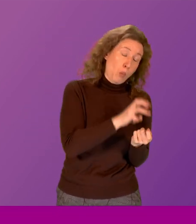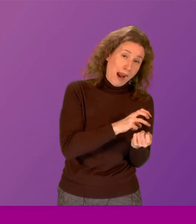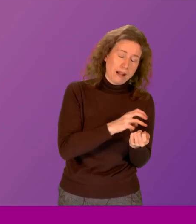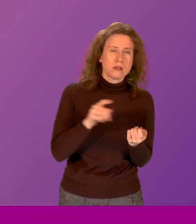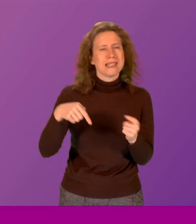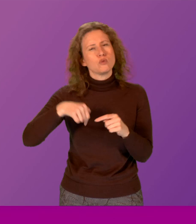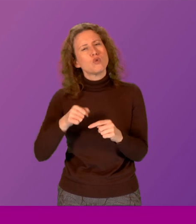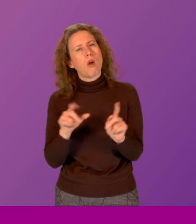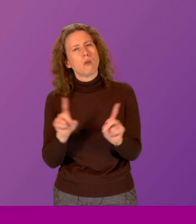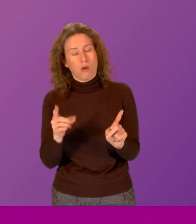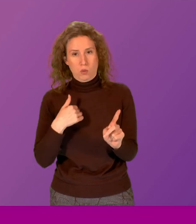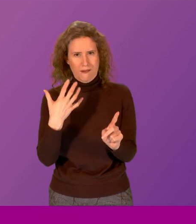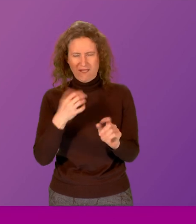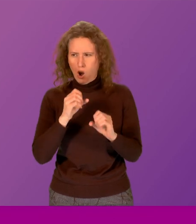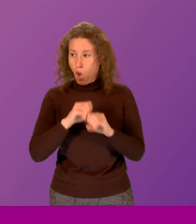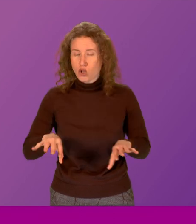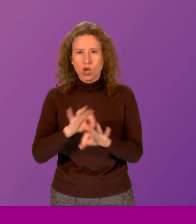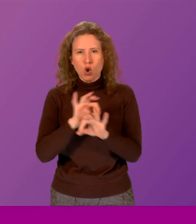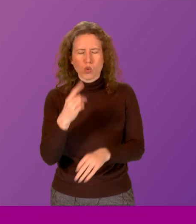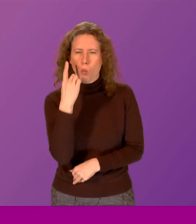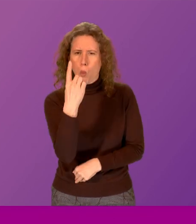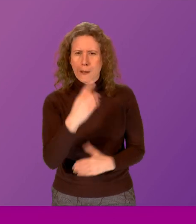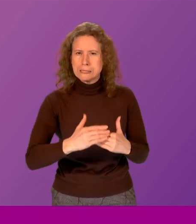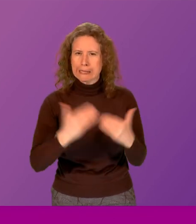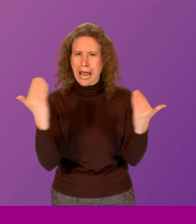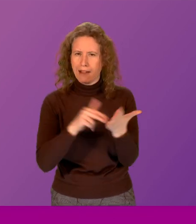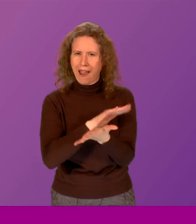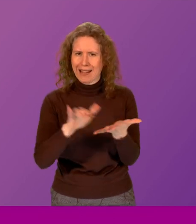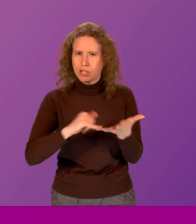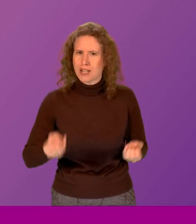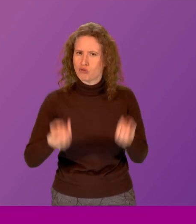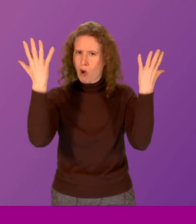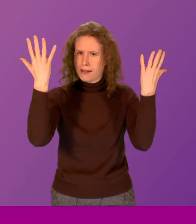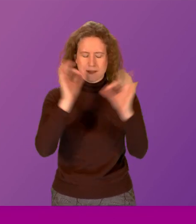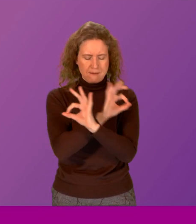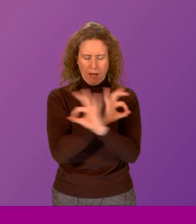is that, in Scotland, we have not lost a single day of NHS activity to strike action.